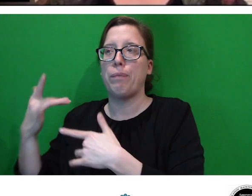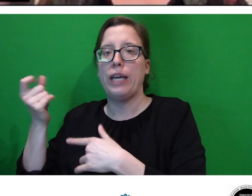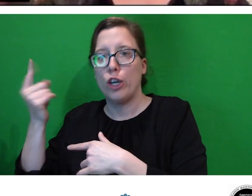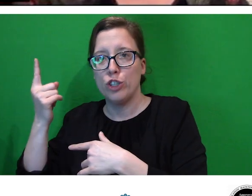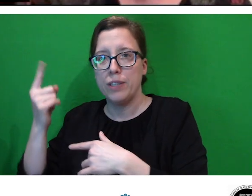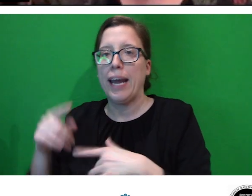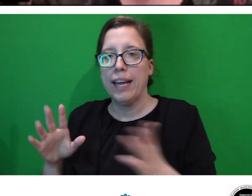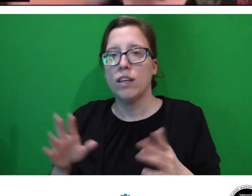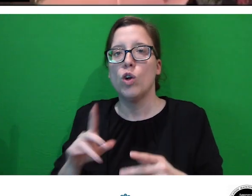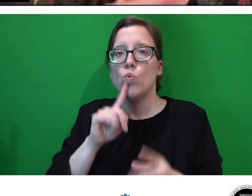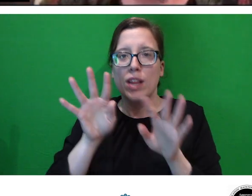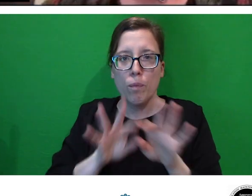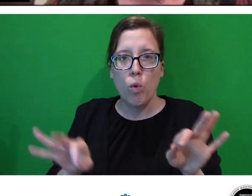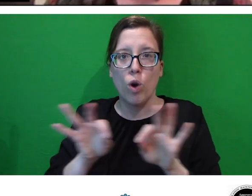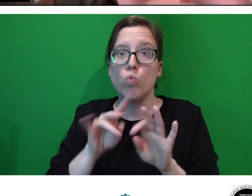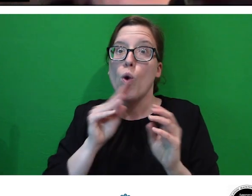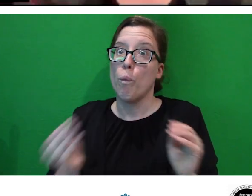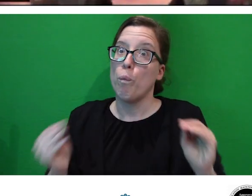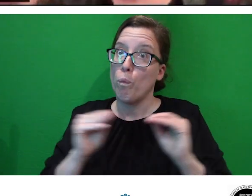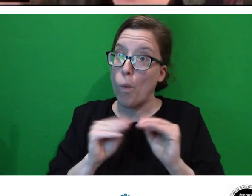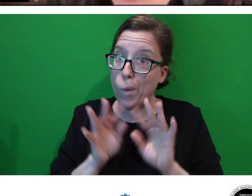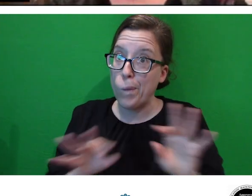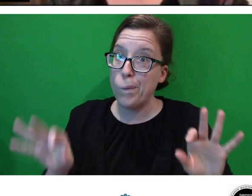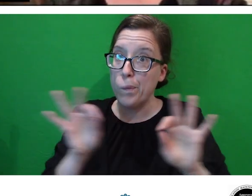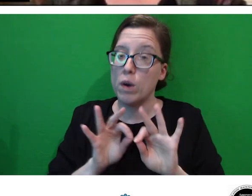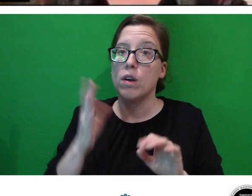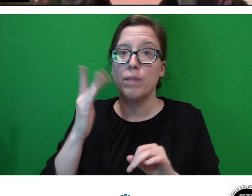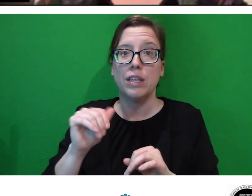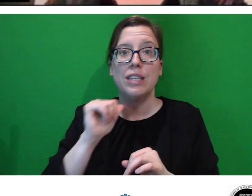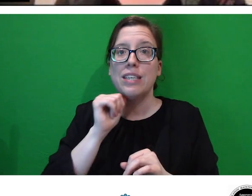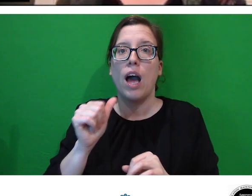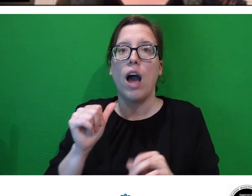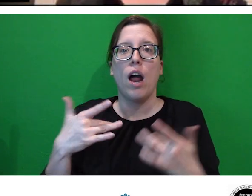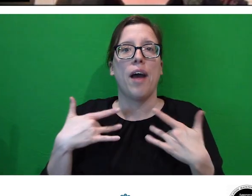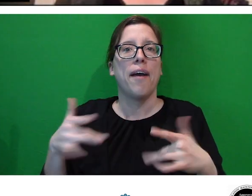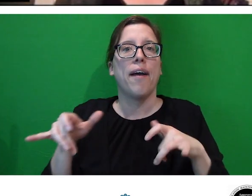have an organized way to communicate that the rest of the world understands, okay?–